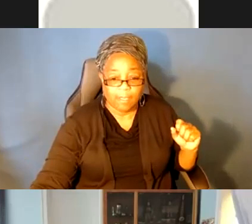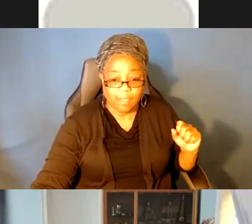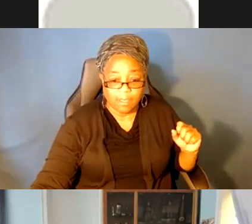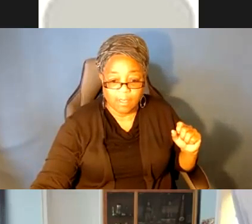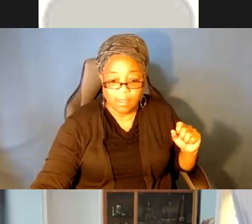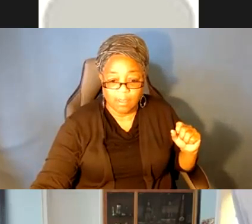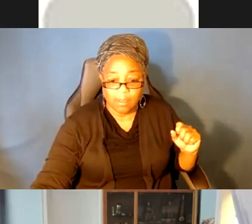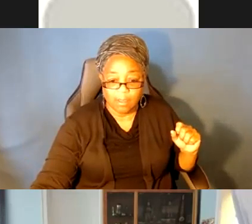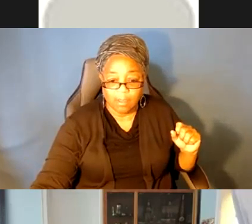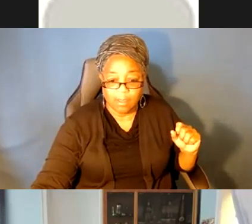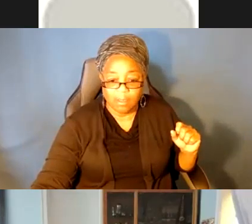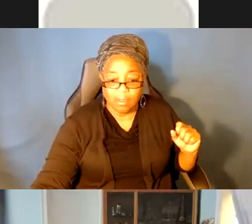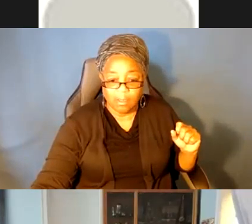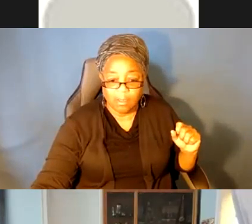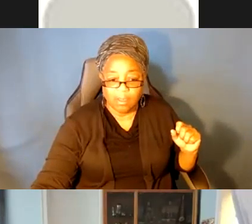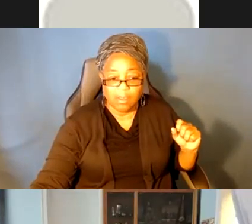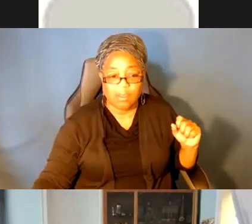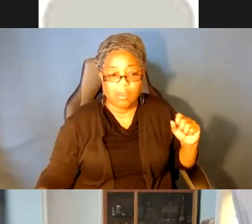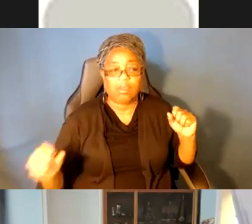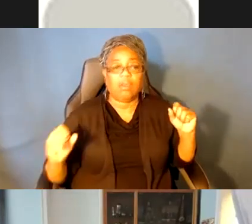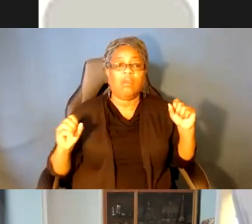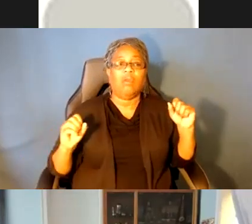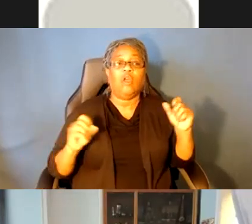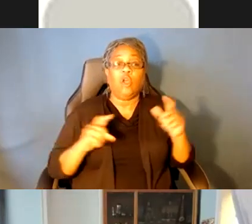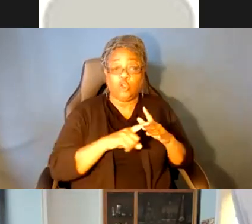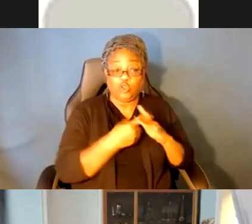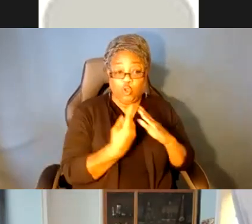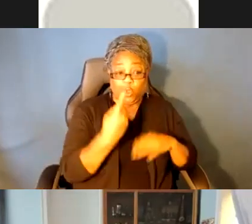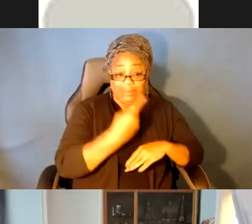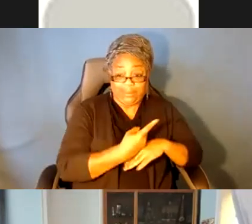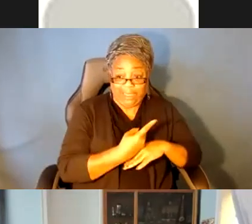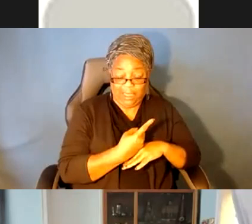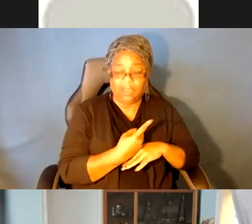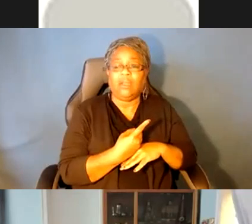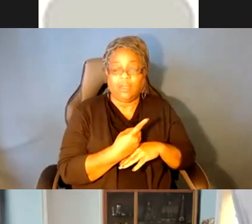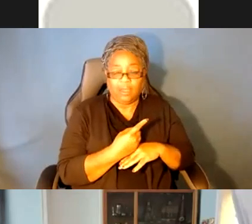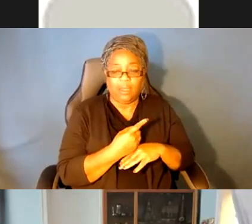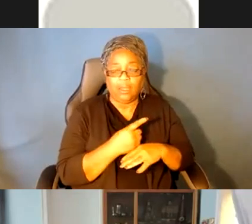is the date on which you will begin incurring expenses for your grant.